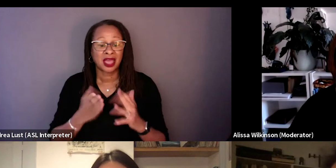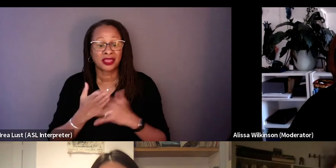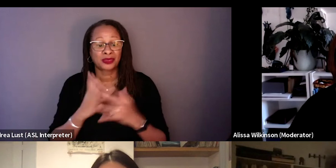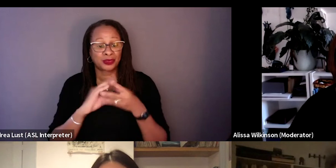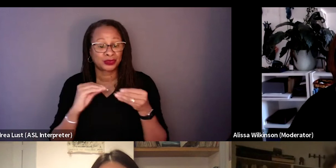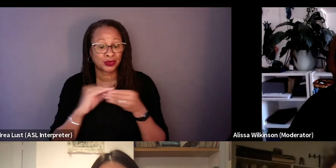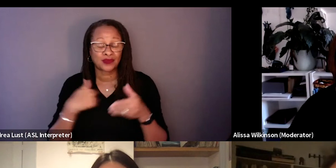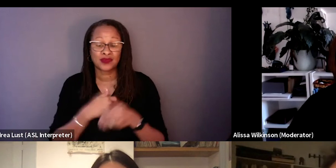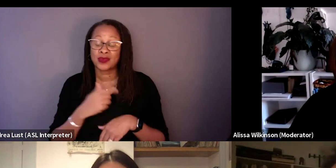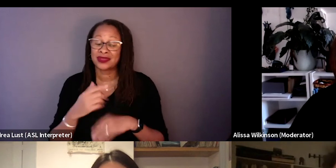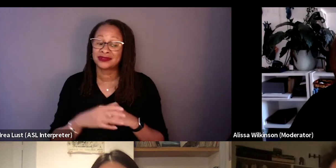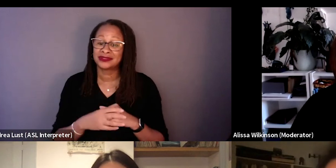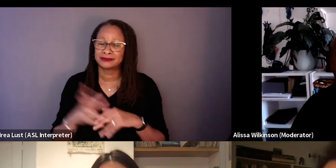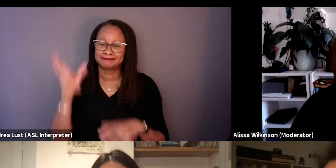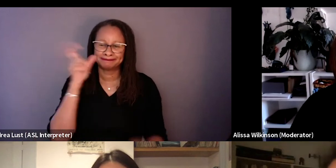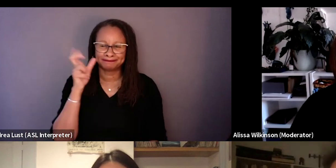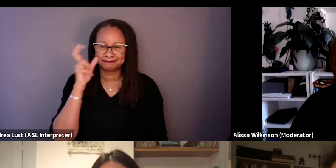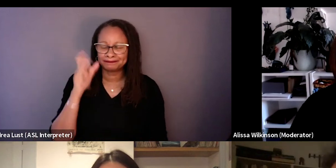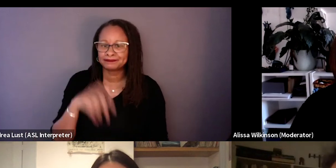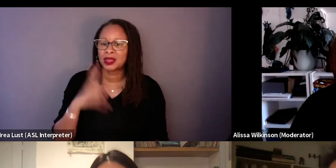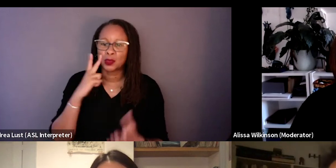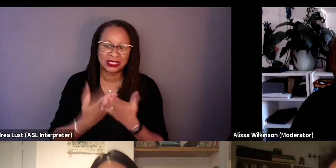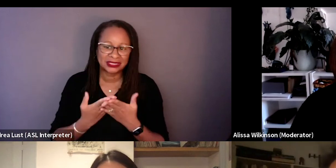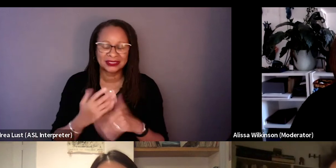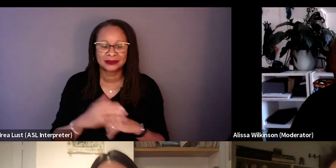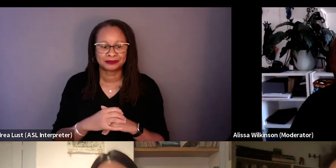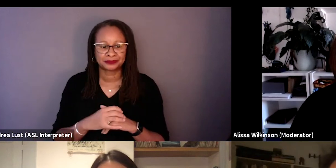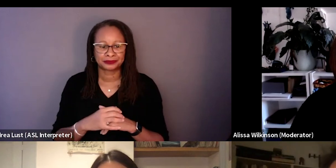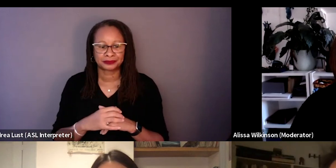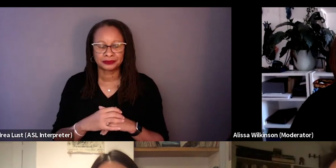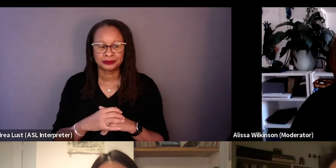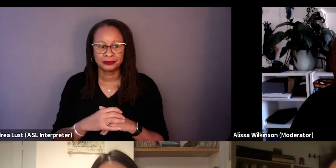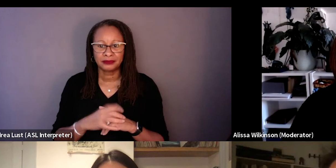we've been listening and witnessing, you do understand,